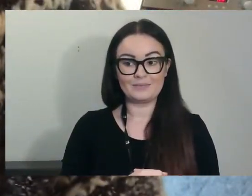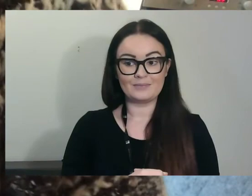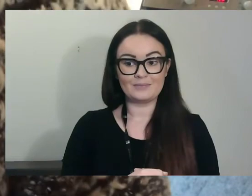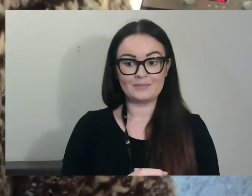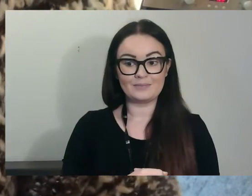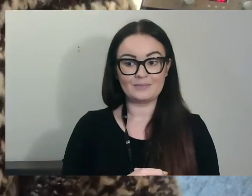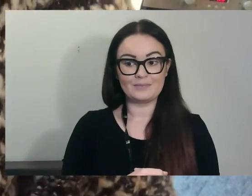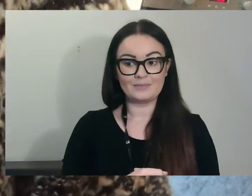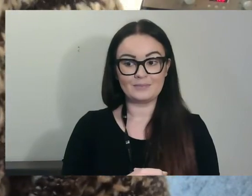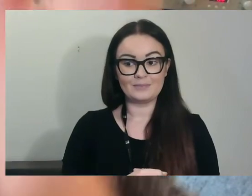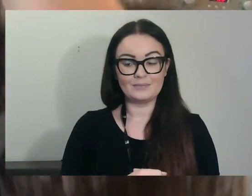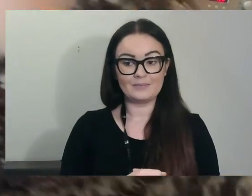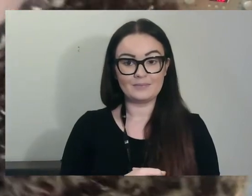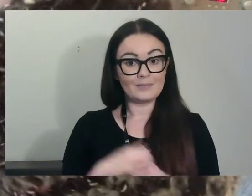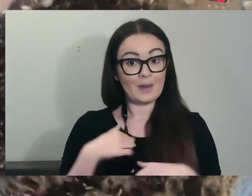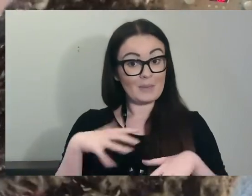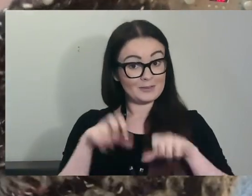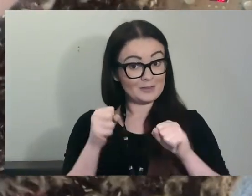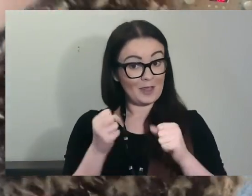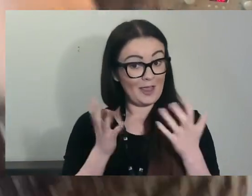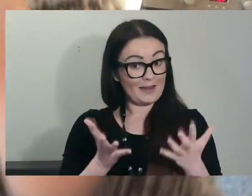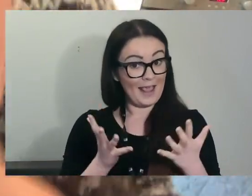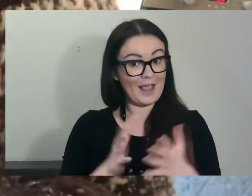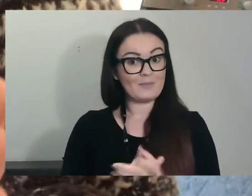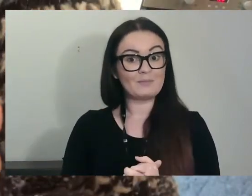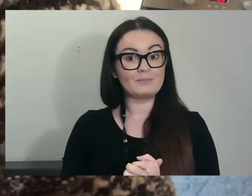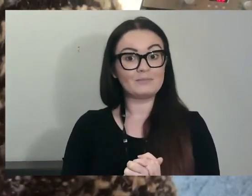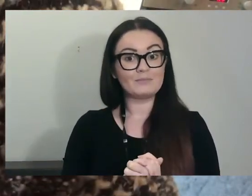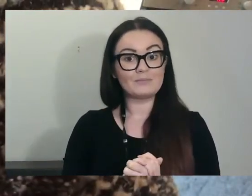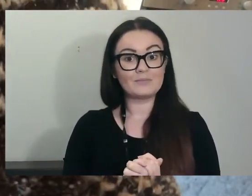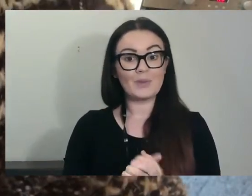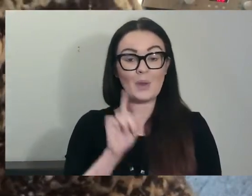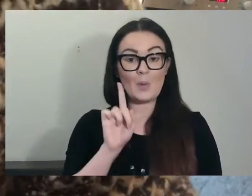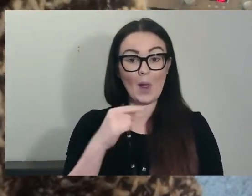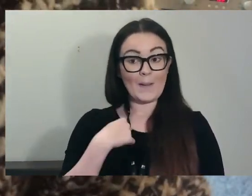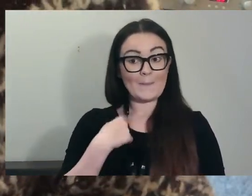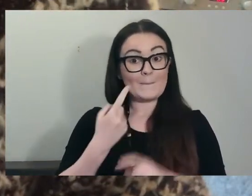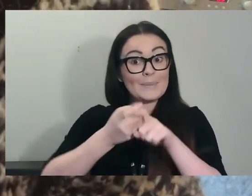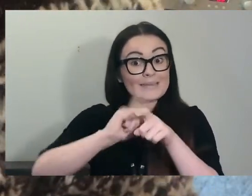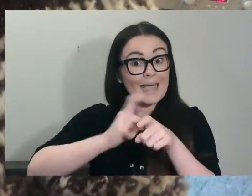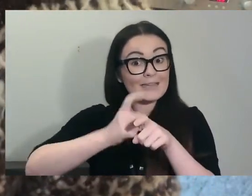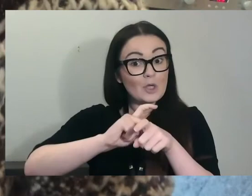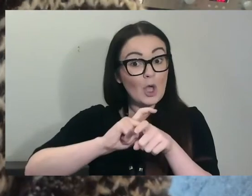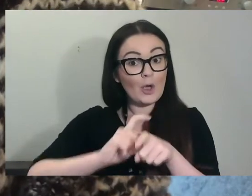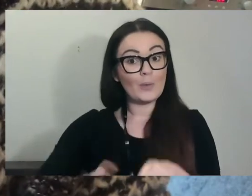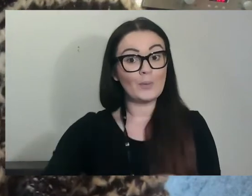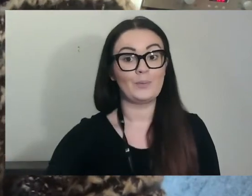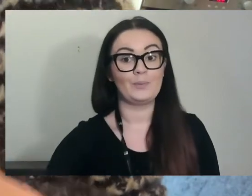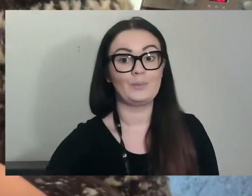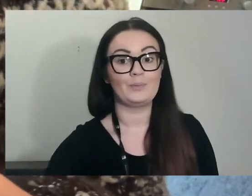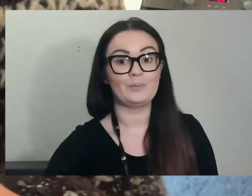And I'm going to start again now. I'm going to start with one of my potatoes I think and